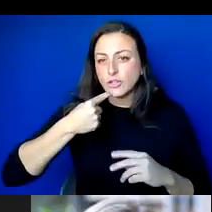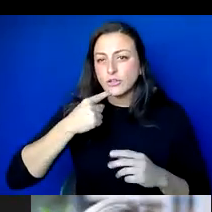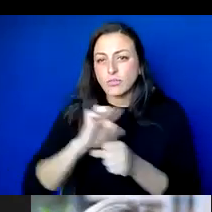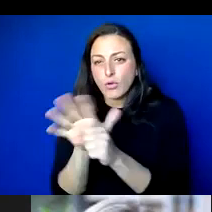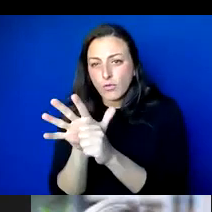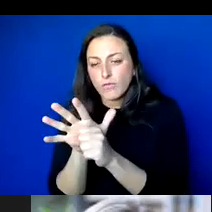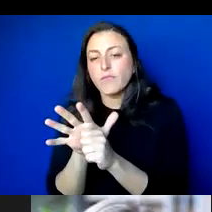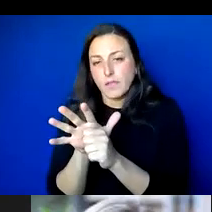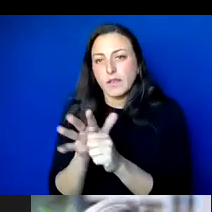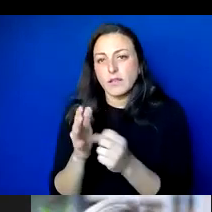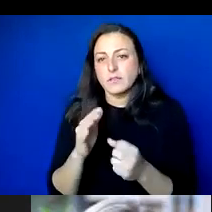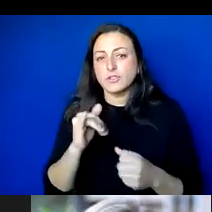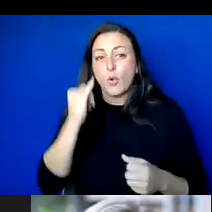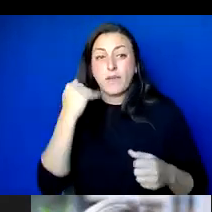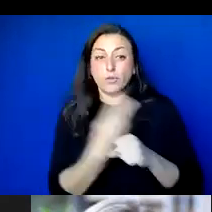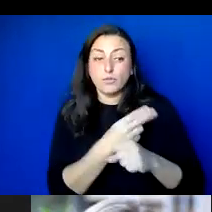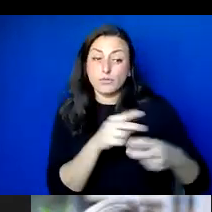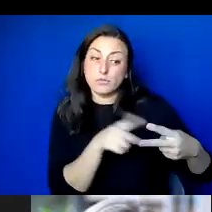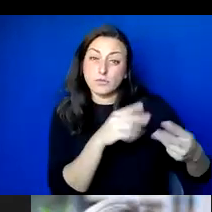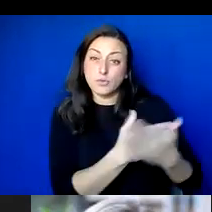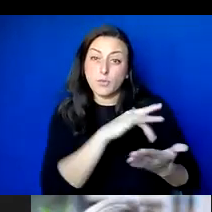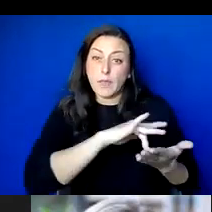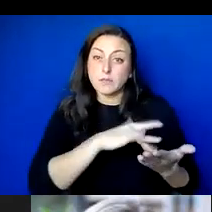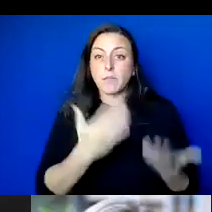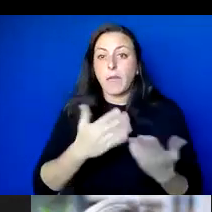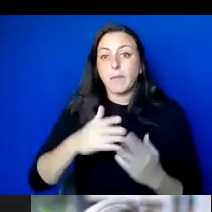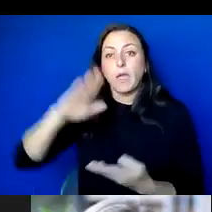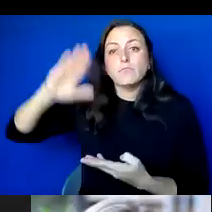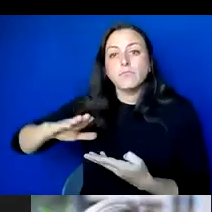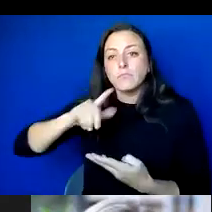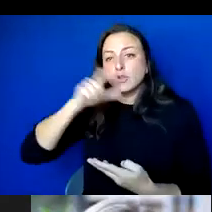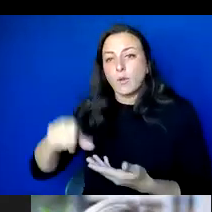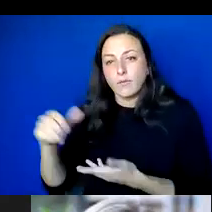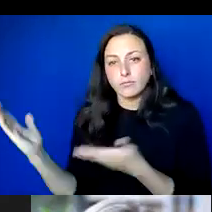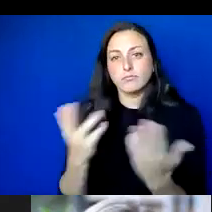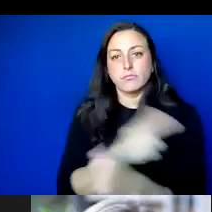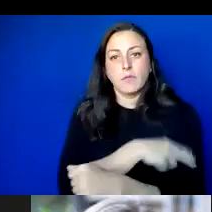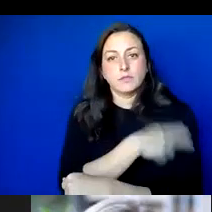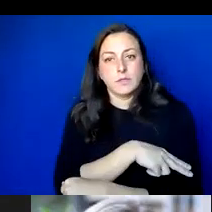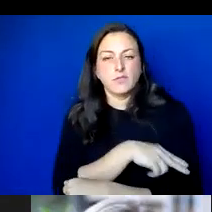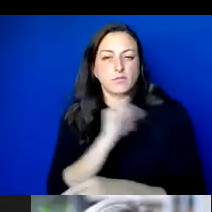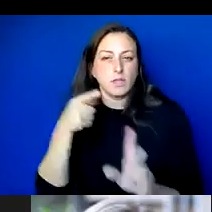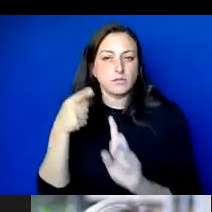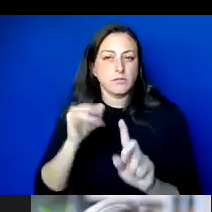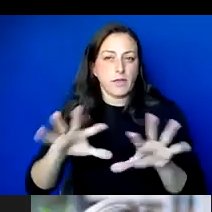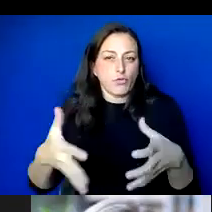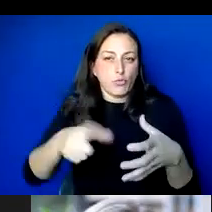hospitalized. And then finally, the requirement is that persons receiving this